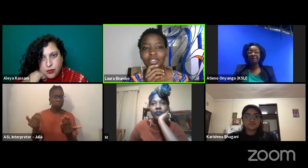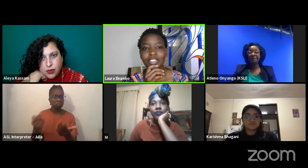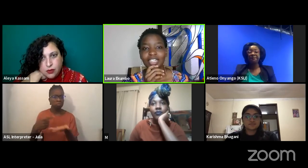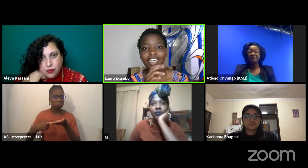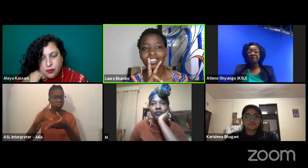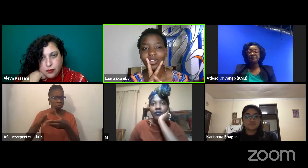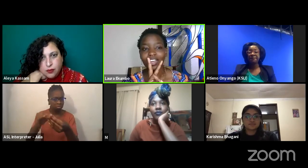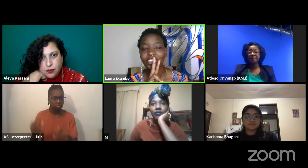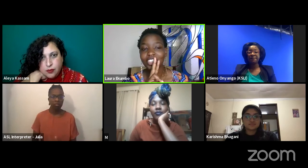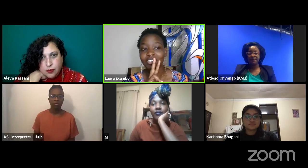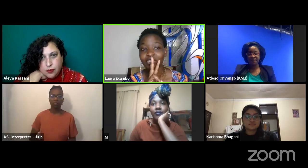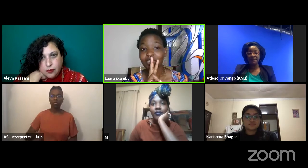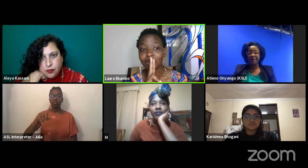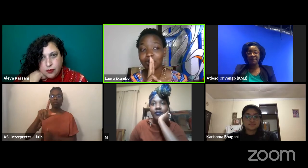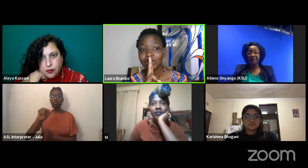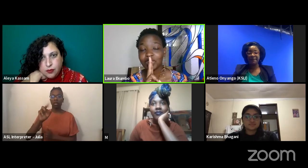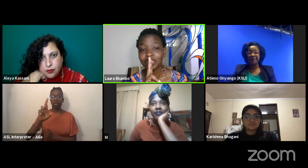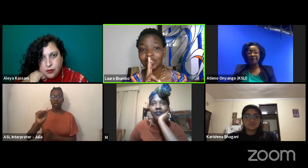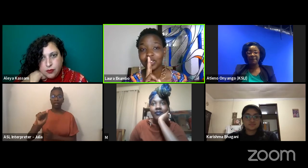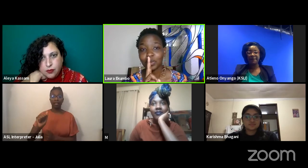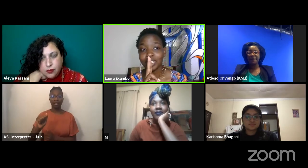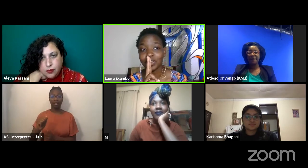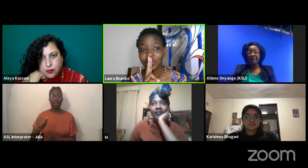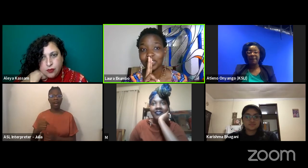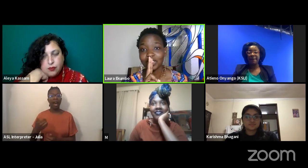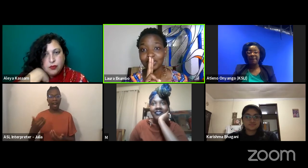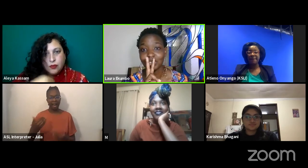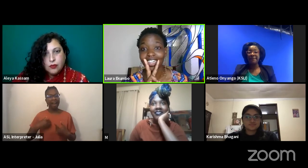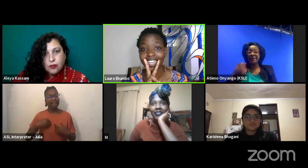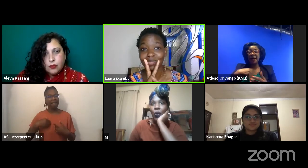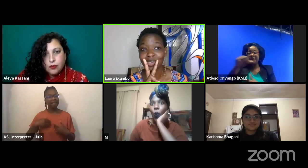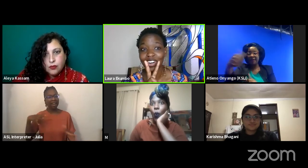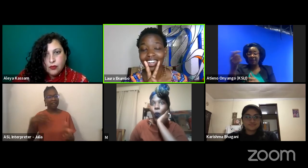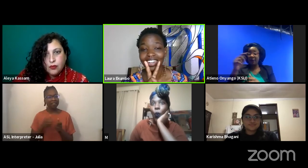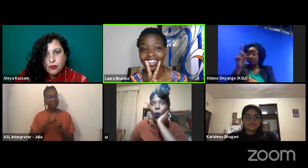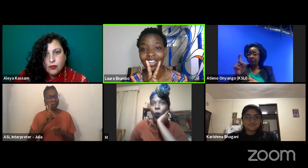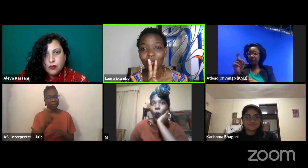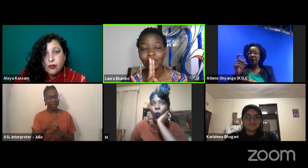It's interesting. I have actually have a follow-up question on top of that question for Aleya and Moraa